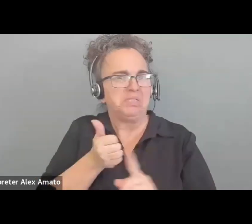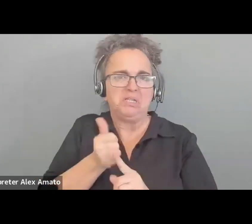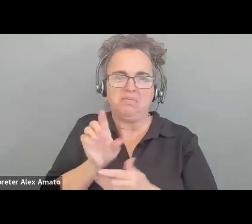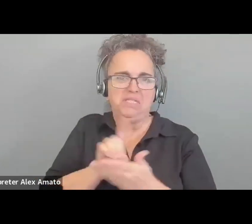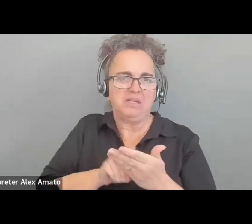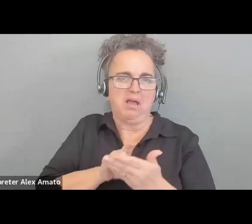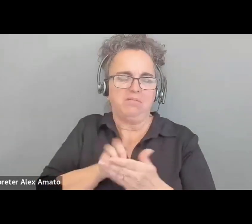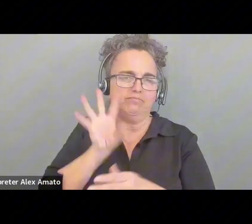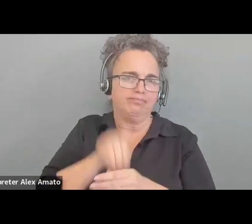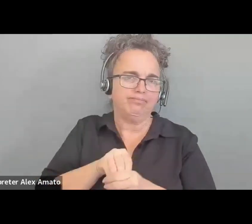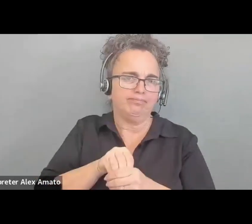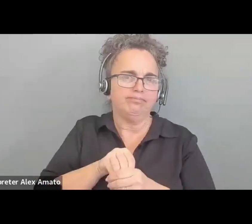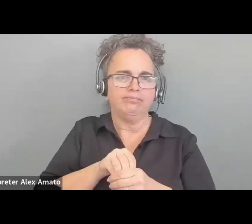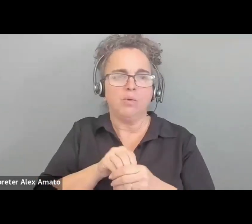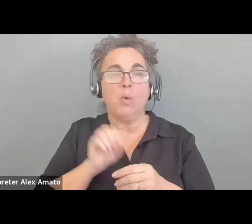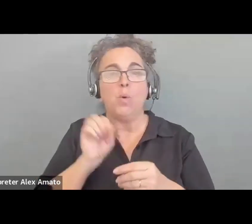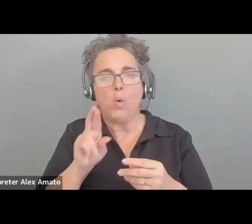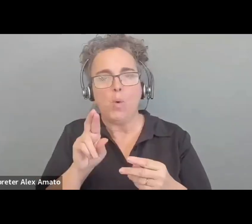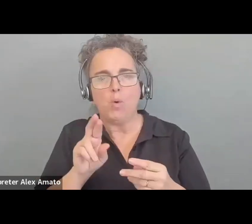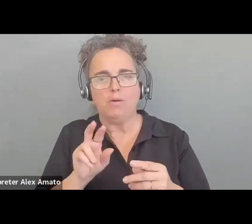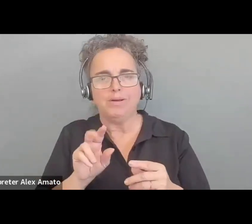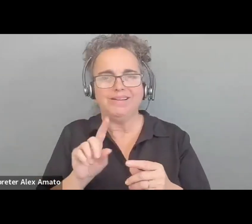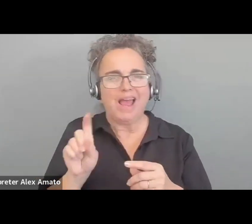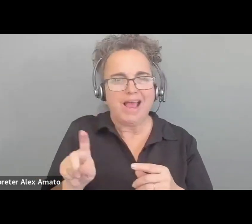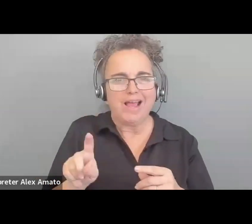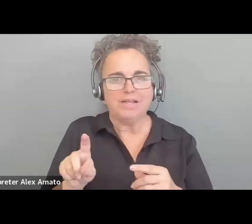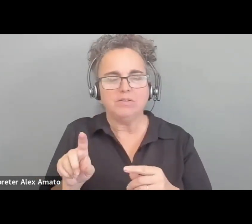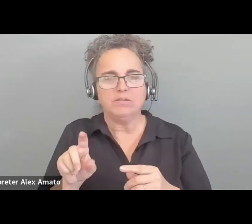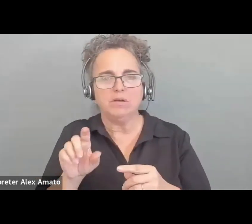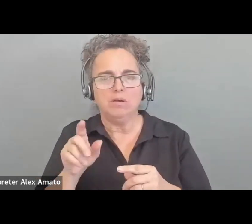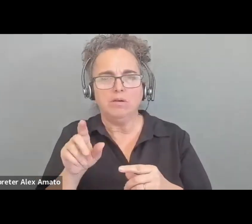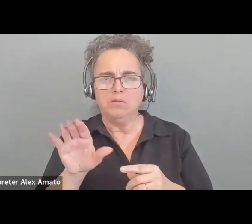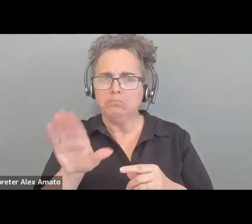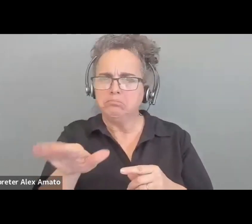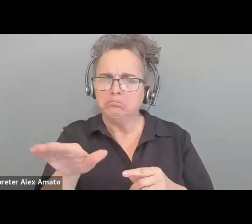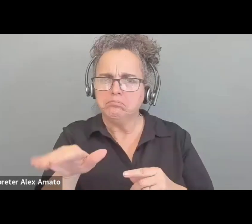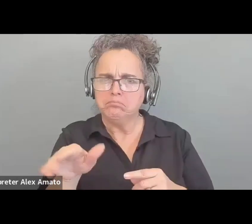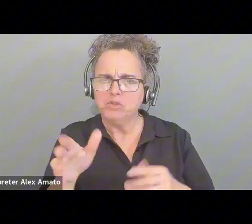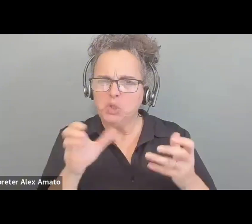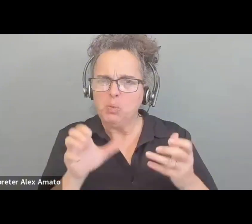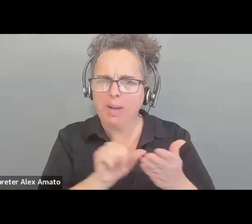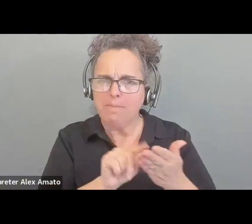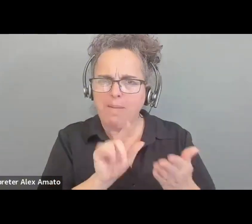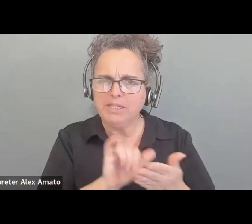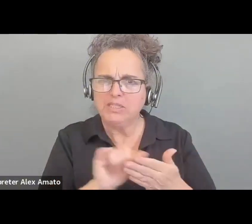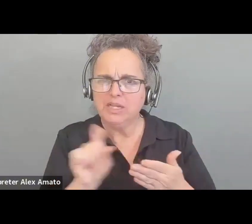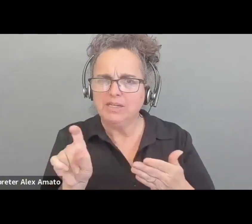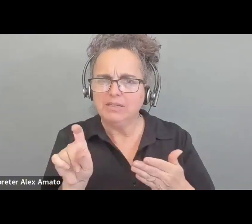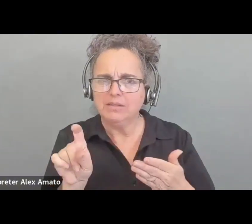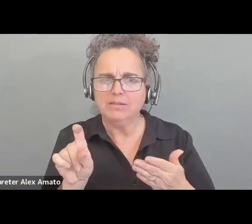It is asking or it's asking the prompts in the questions in the gates, "Hey, are you sure you wanna publish this without alt text?"